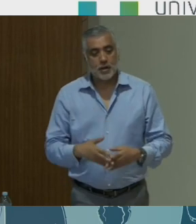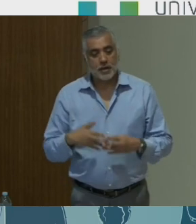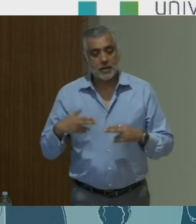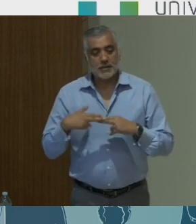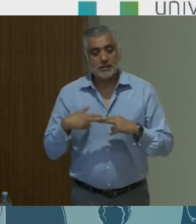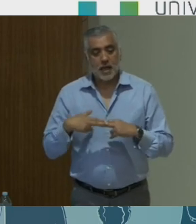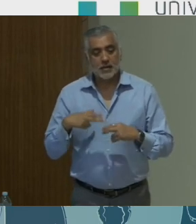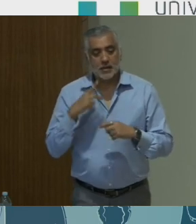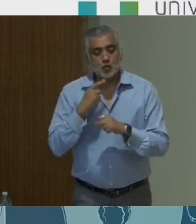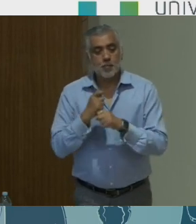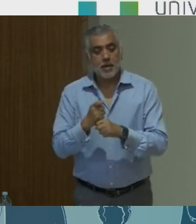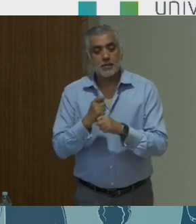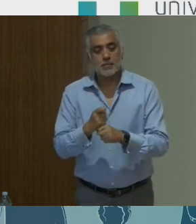to a soccer metaphor.